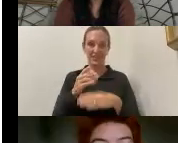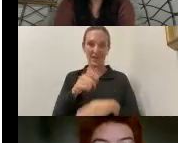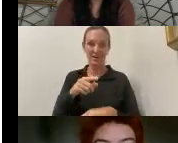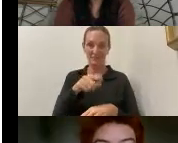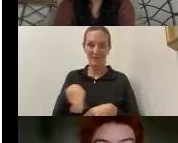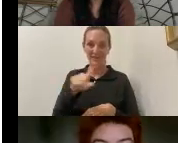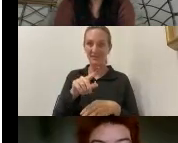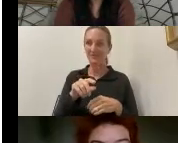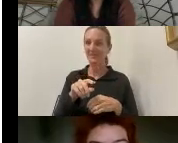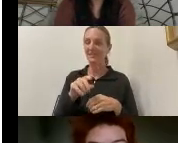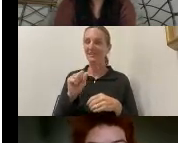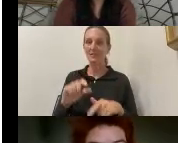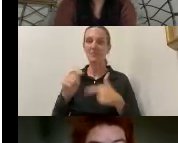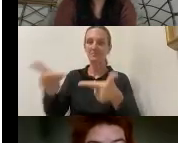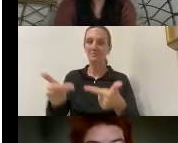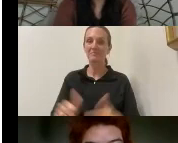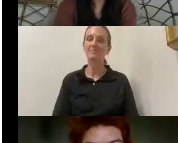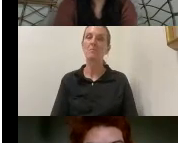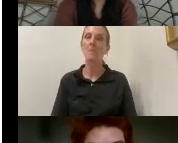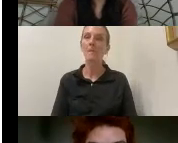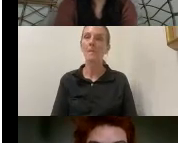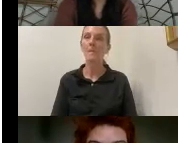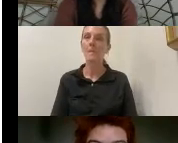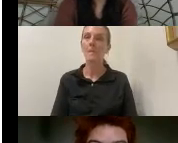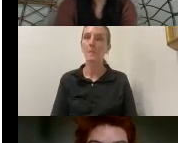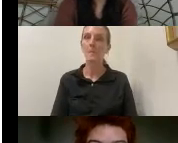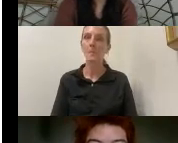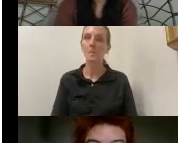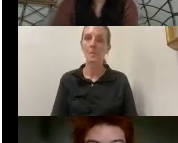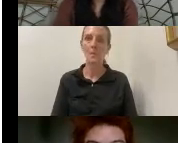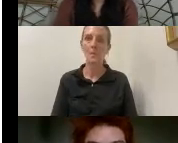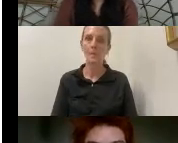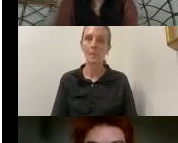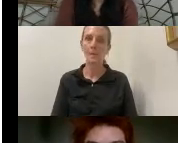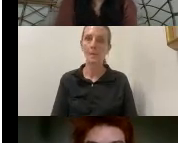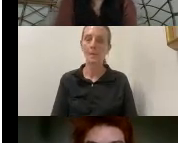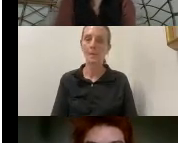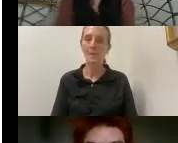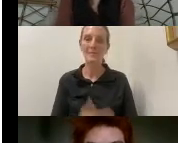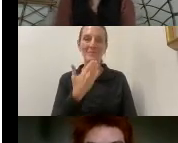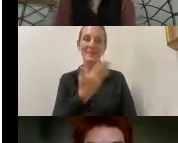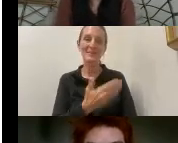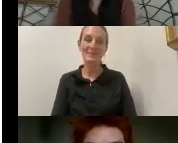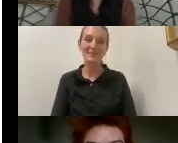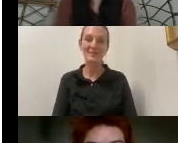my teammate. Patashi Pimms: Thanks Eliza.